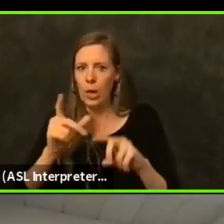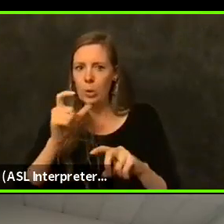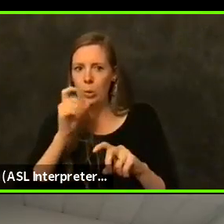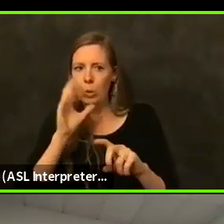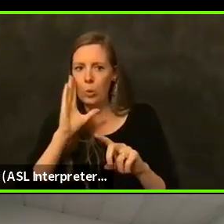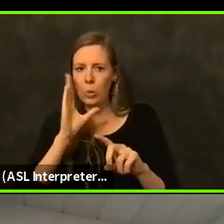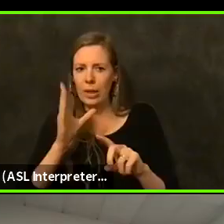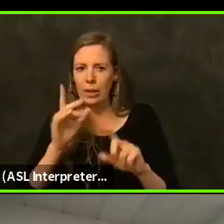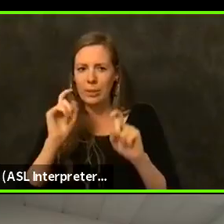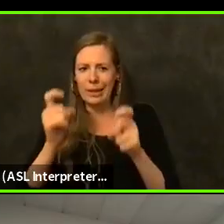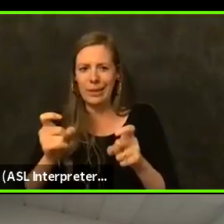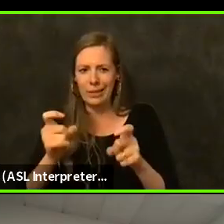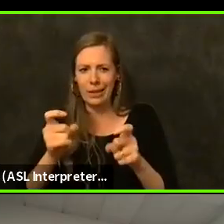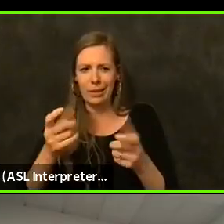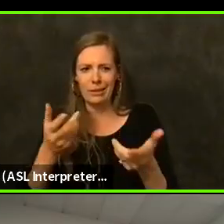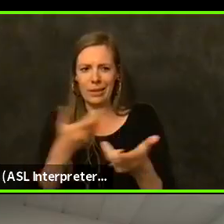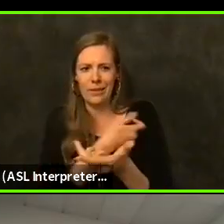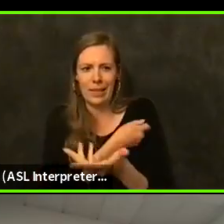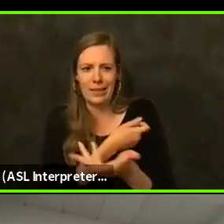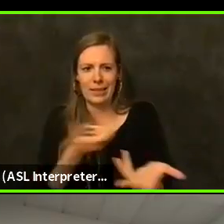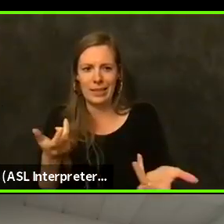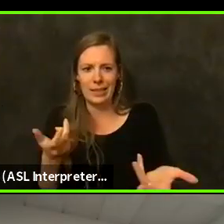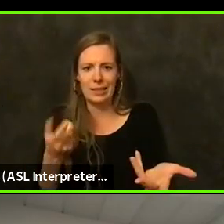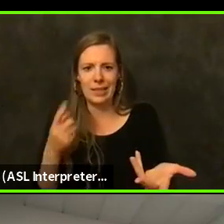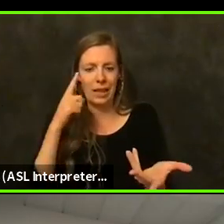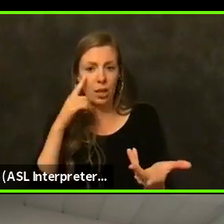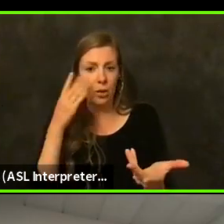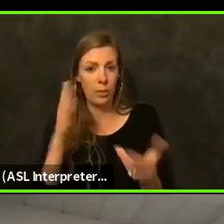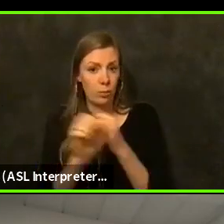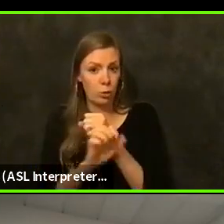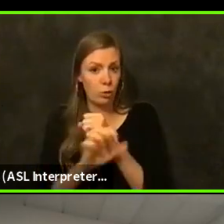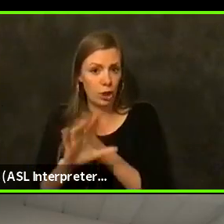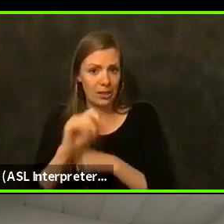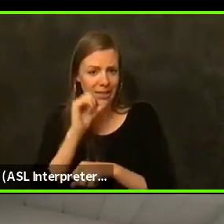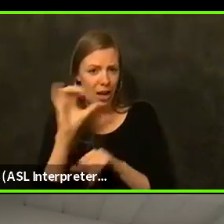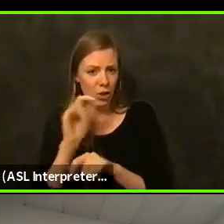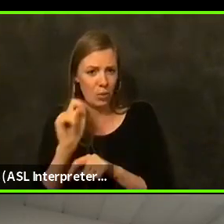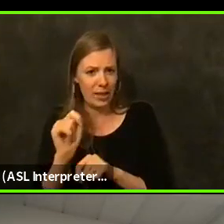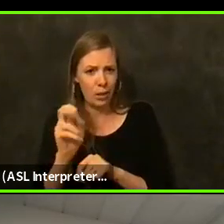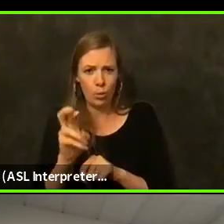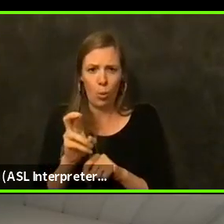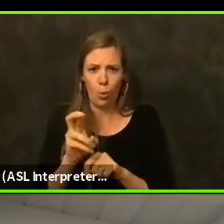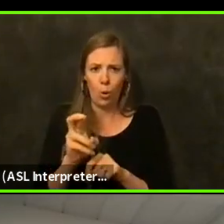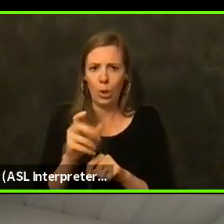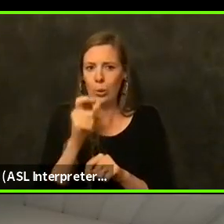I read in those state contracts that they would not be writing to.